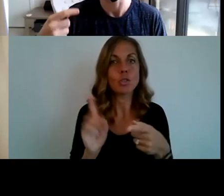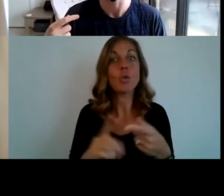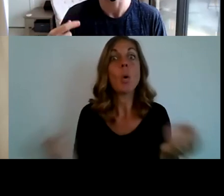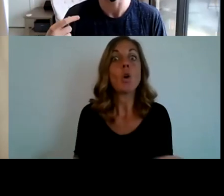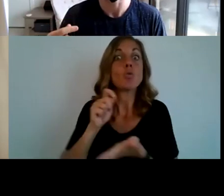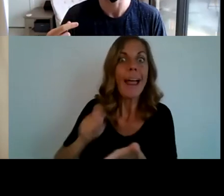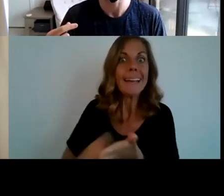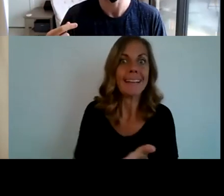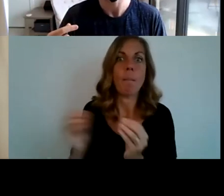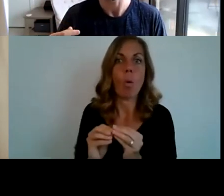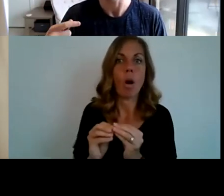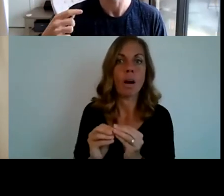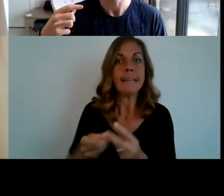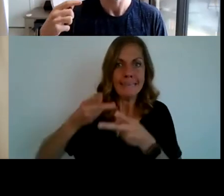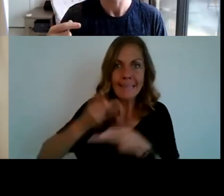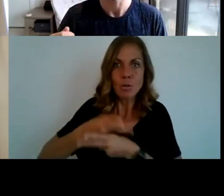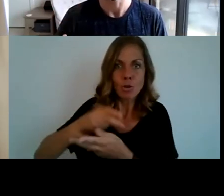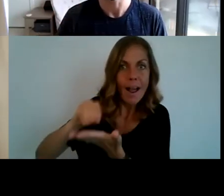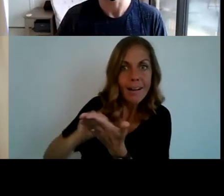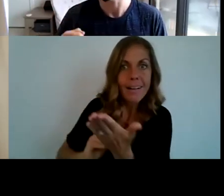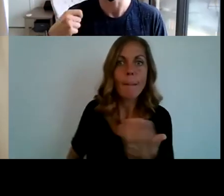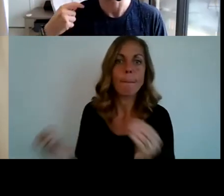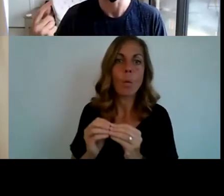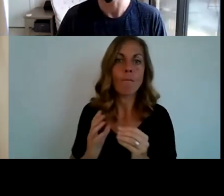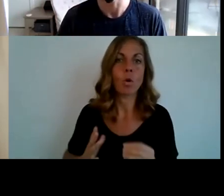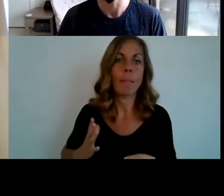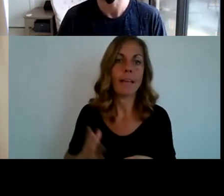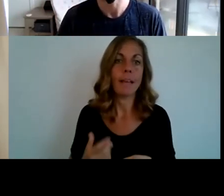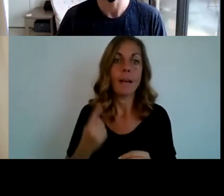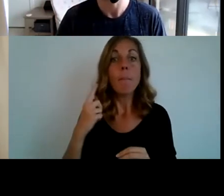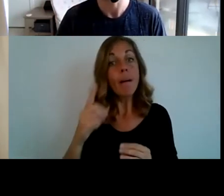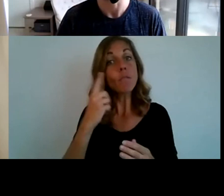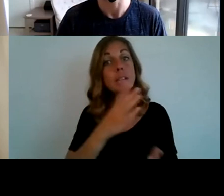track of it more formally. For some companies, this is business as usual. And for some companies,